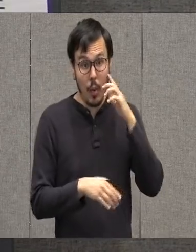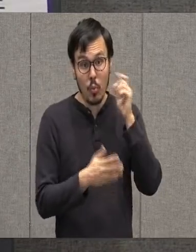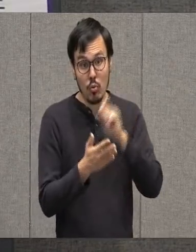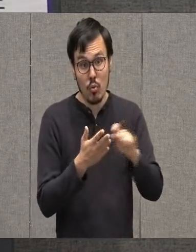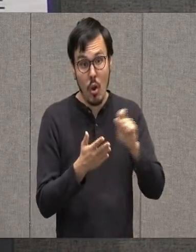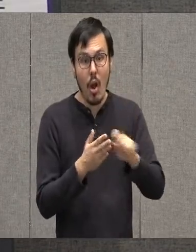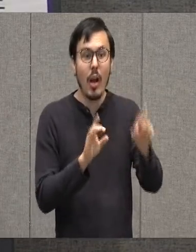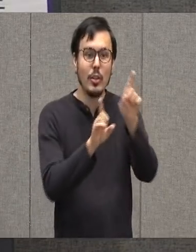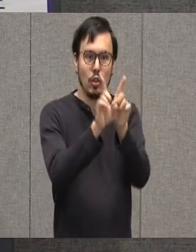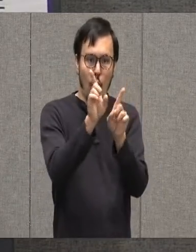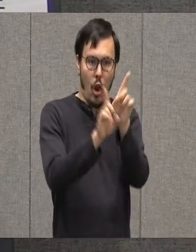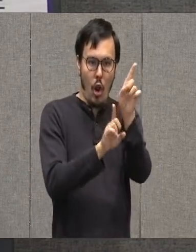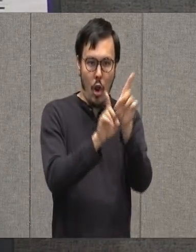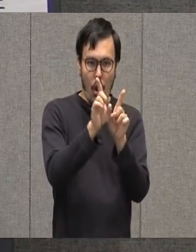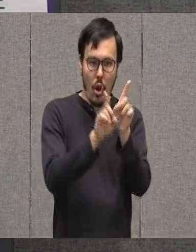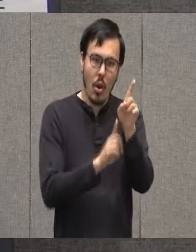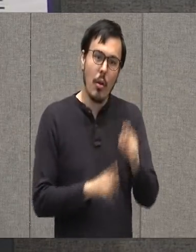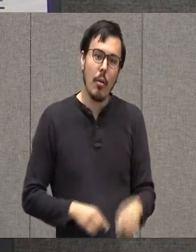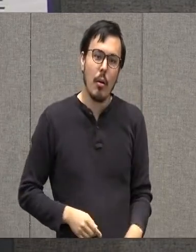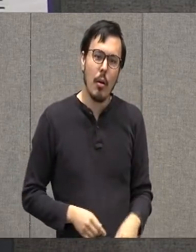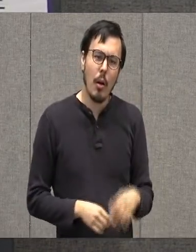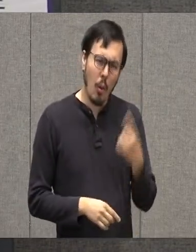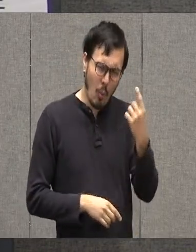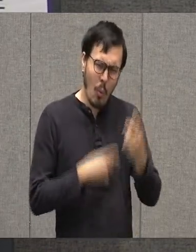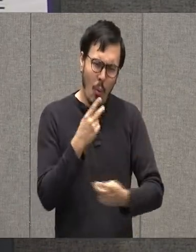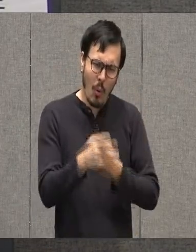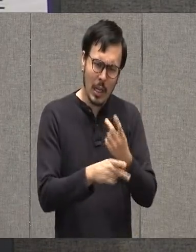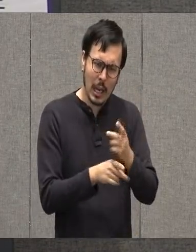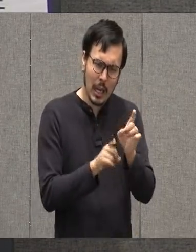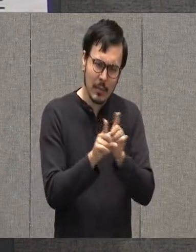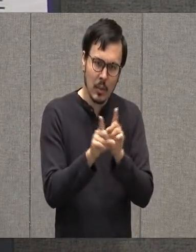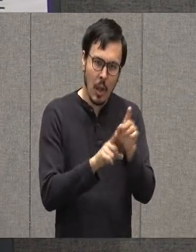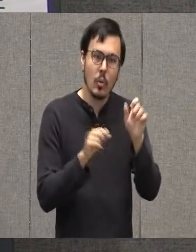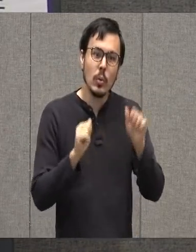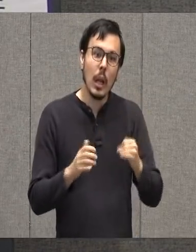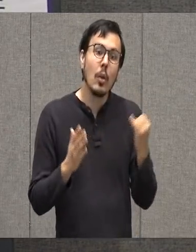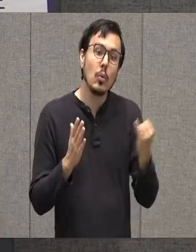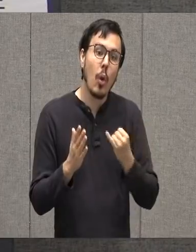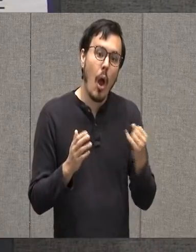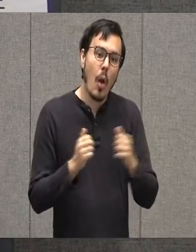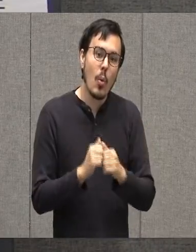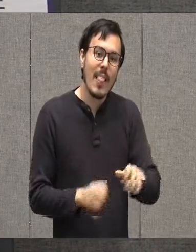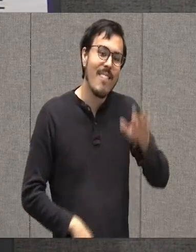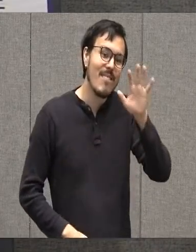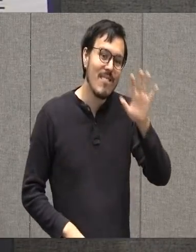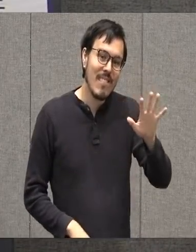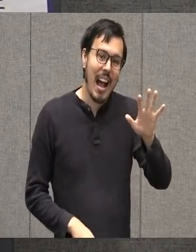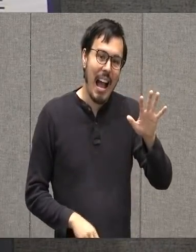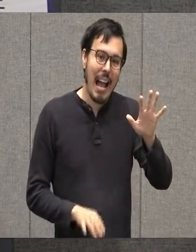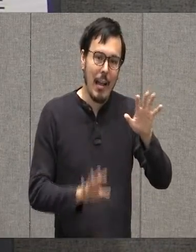A star has five points, which reminds me of 15 because it groups in fives.